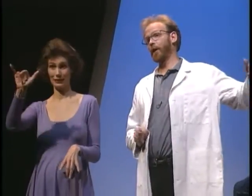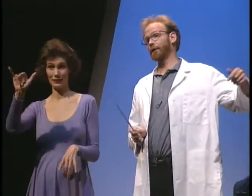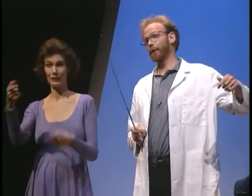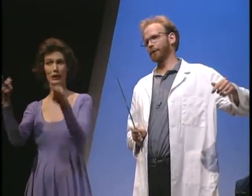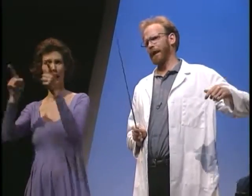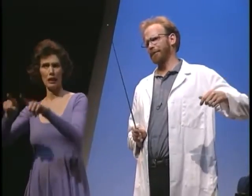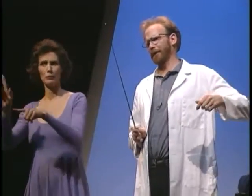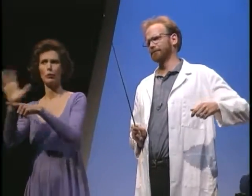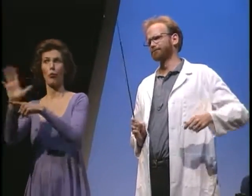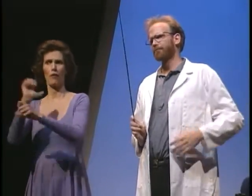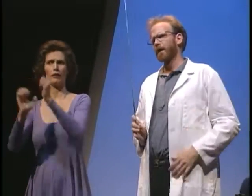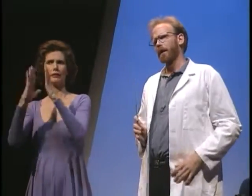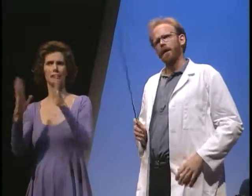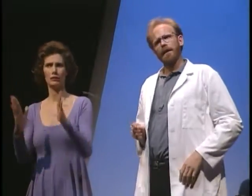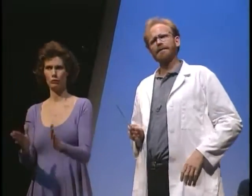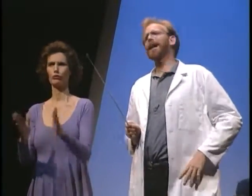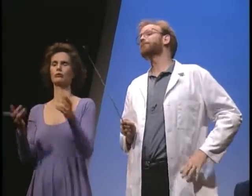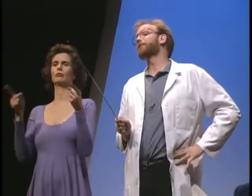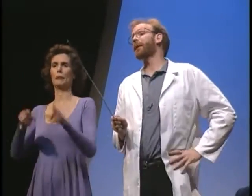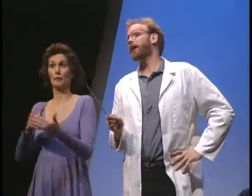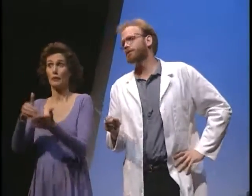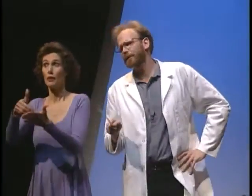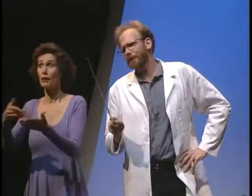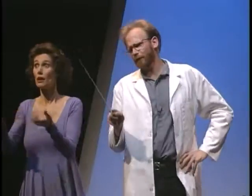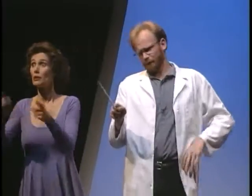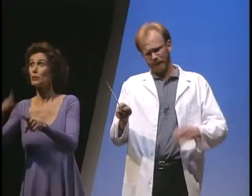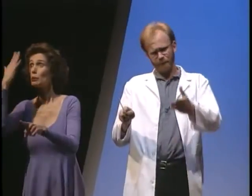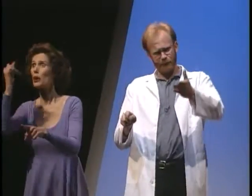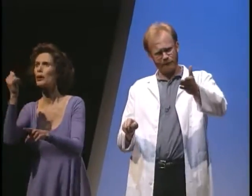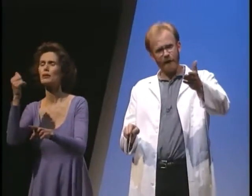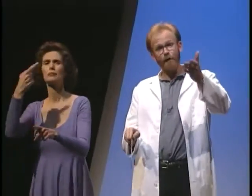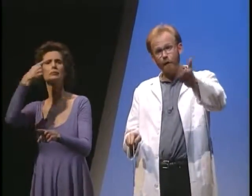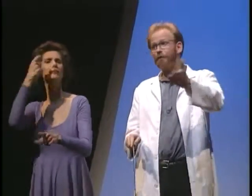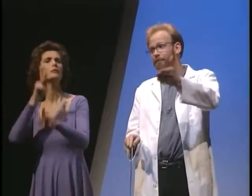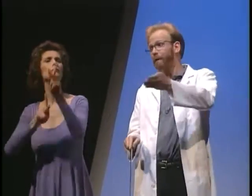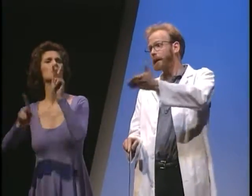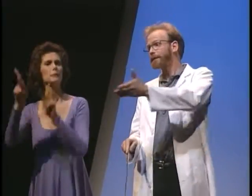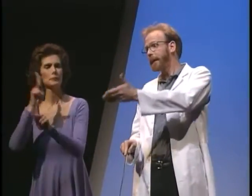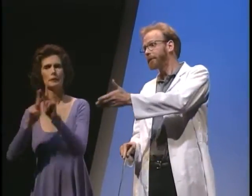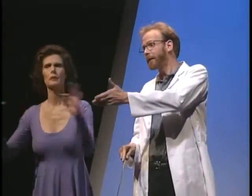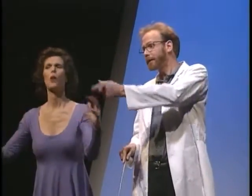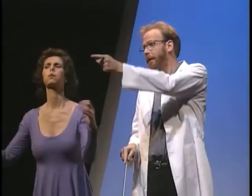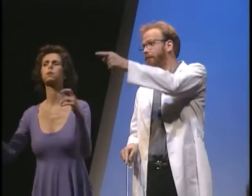well-known phenomenon it comes about as results of people's close proximity to